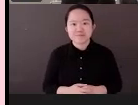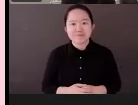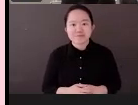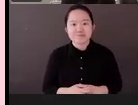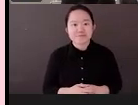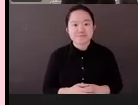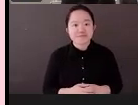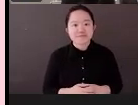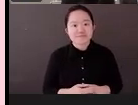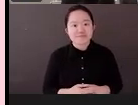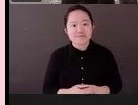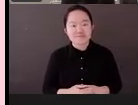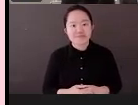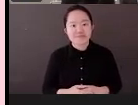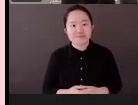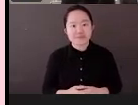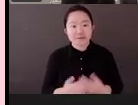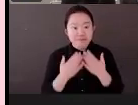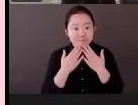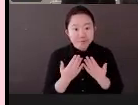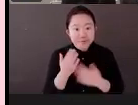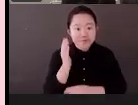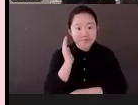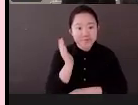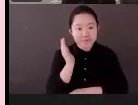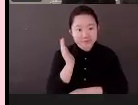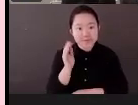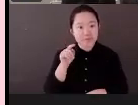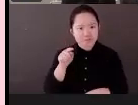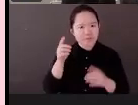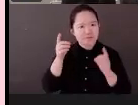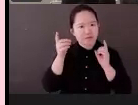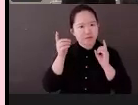But when we talk about Android